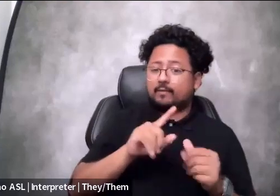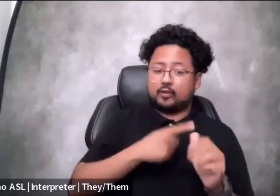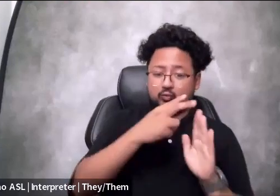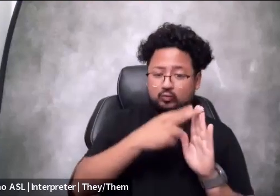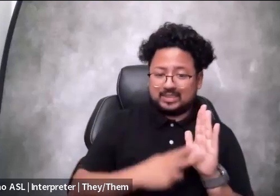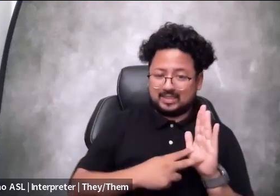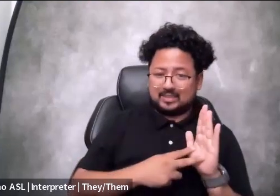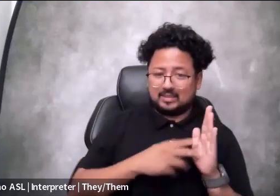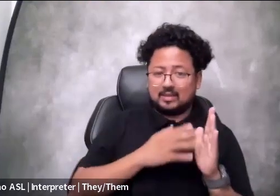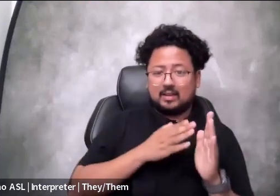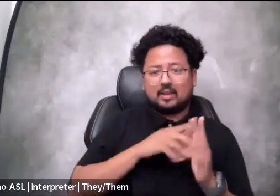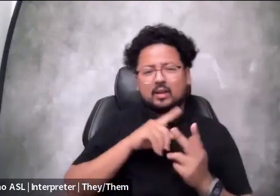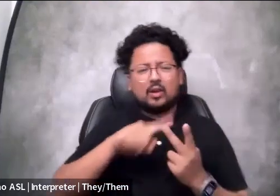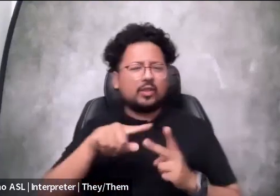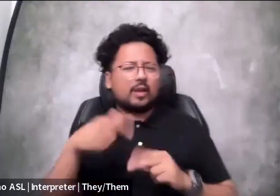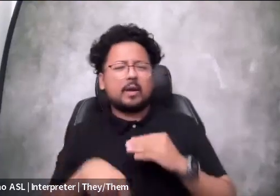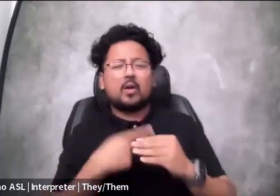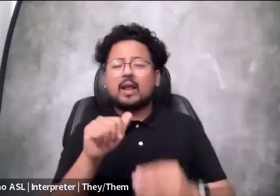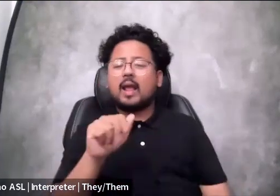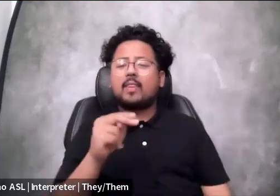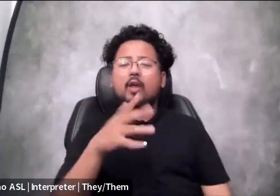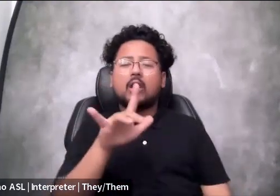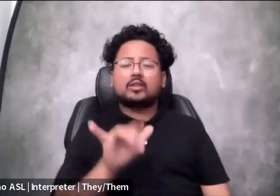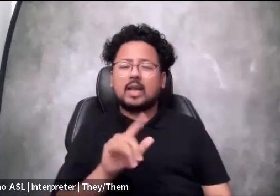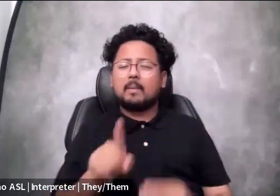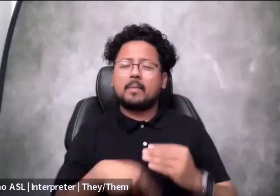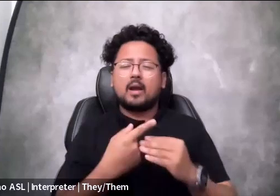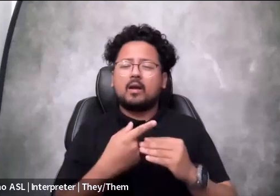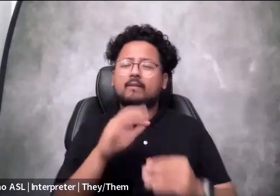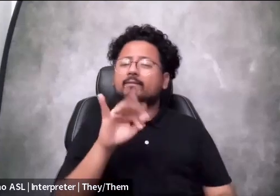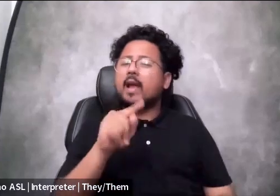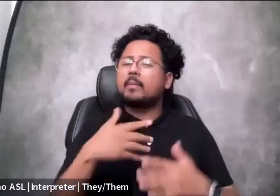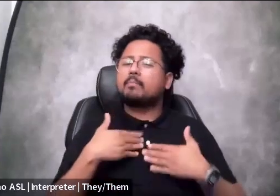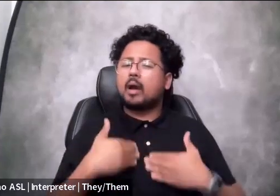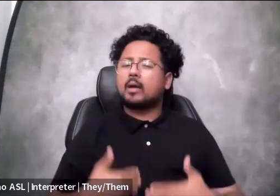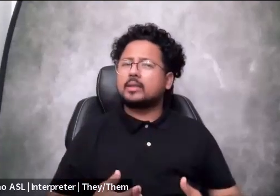in an anthology about fat bodies. Will you talk about that a little bit and what it was like to be part of the project? Absolutely.